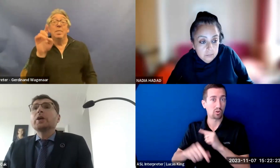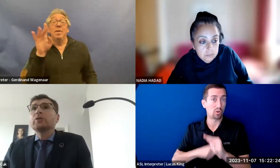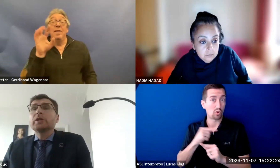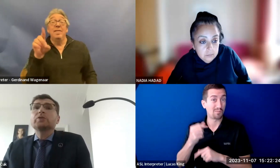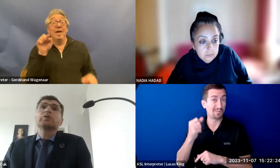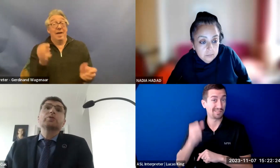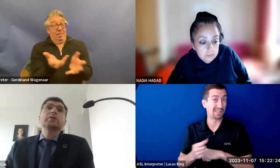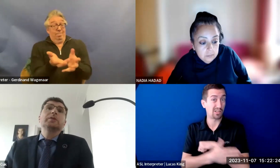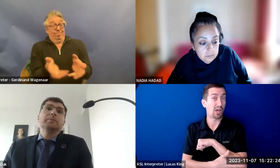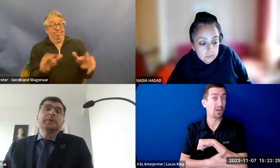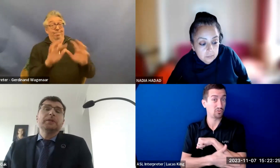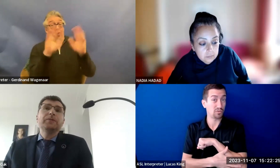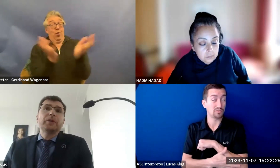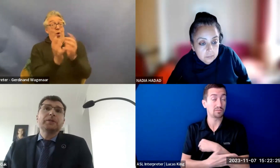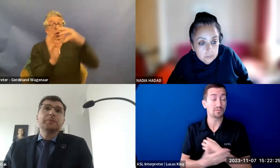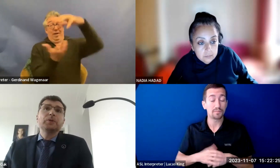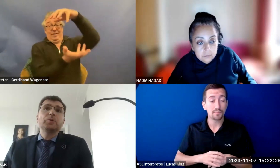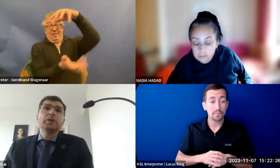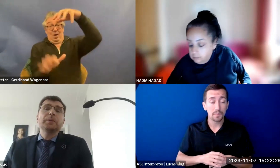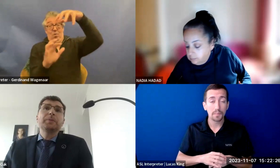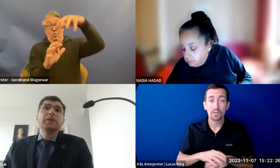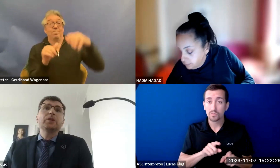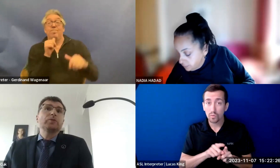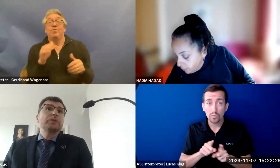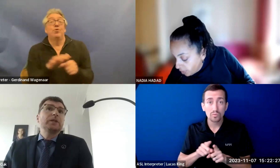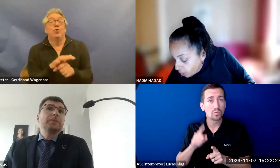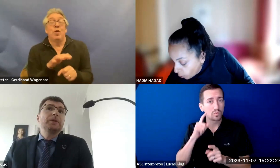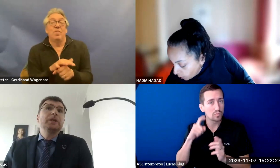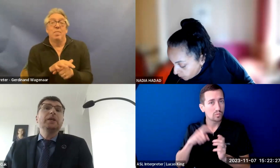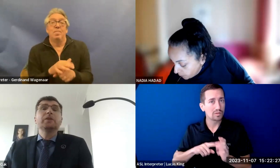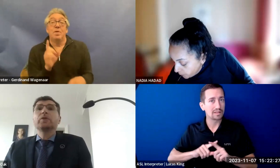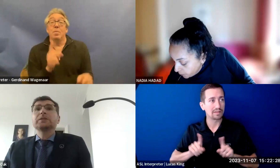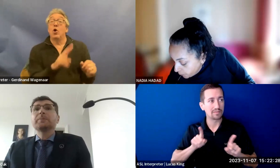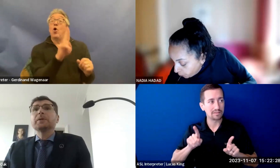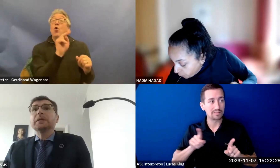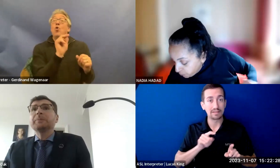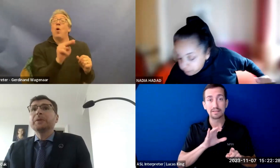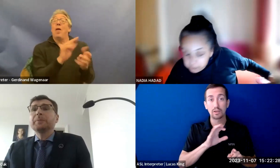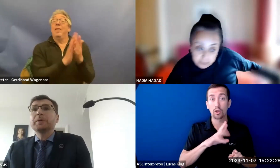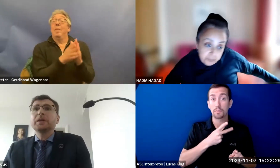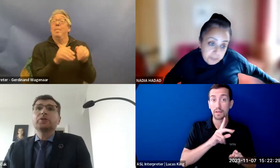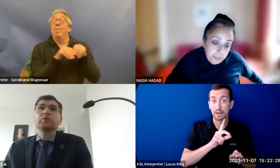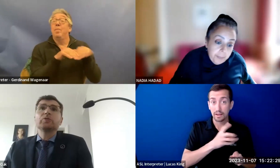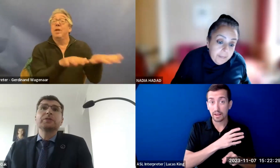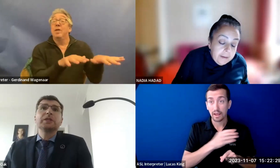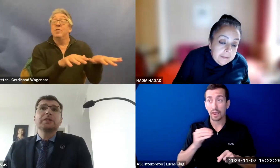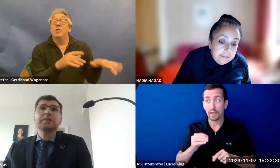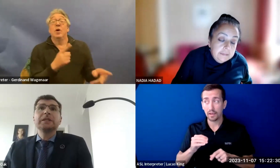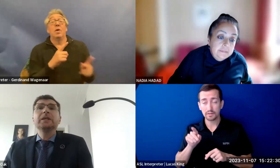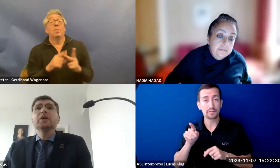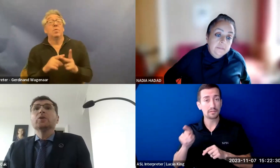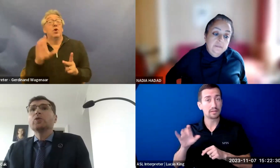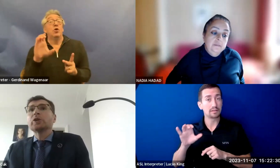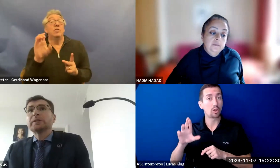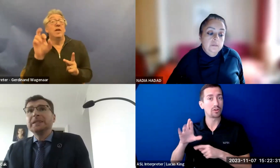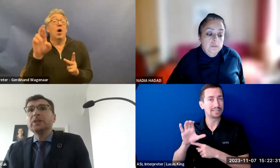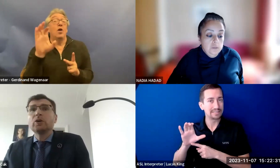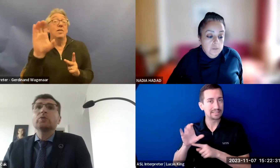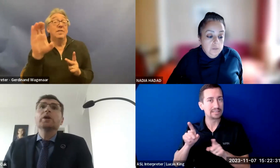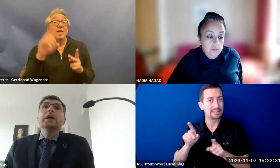We recognize the difference between implementation of CRPD and, for example, implementation of CRC or CEDAW.